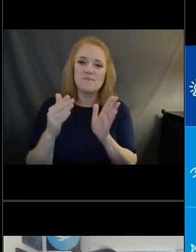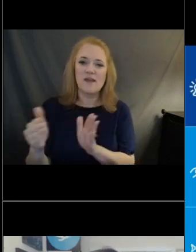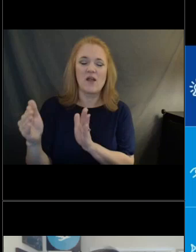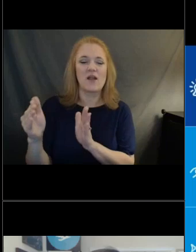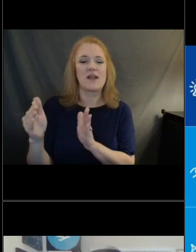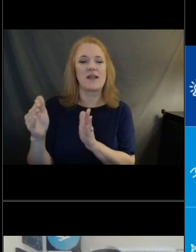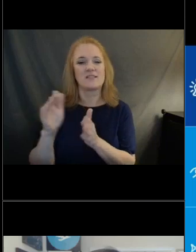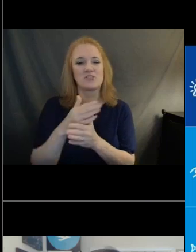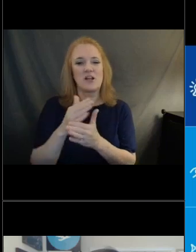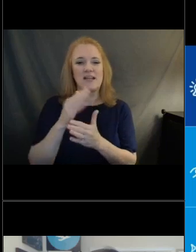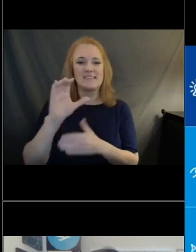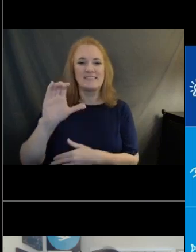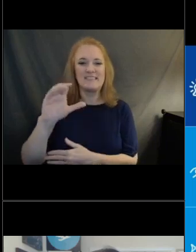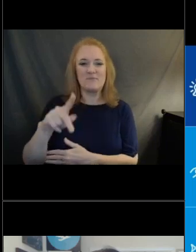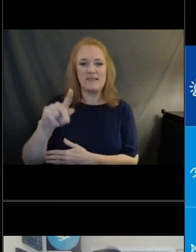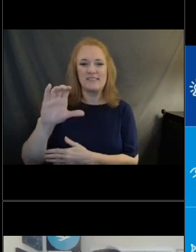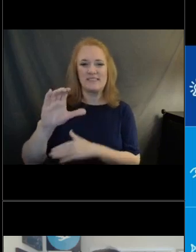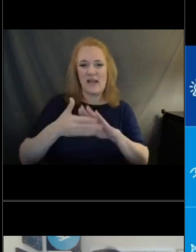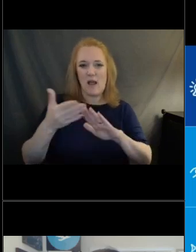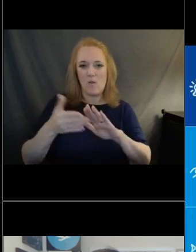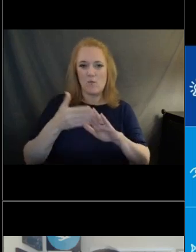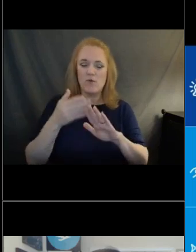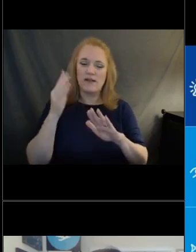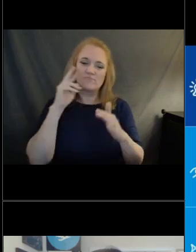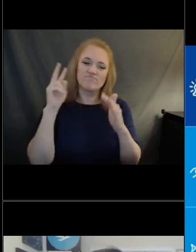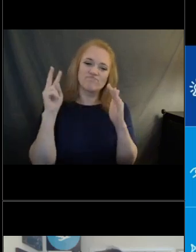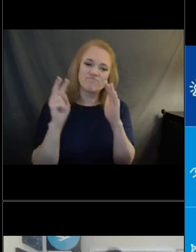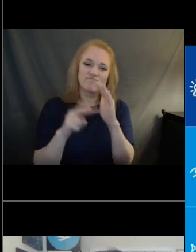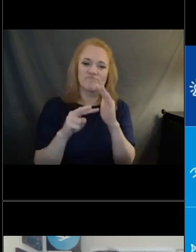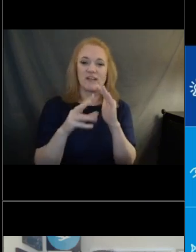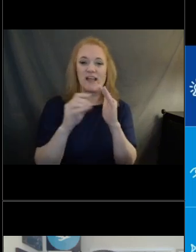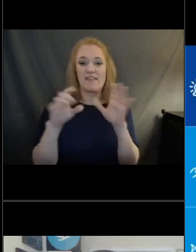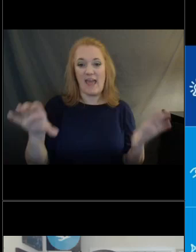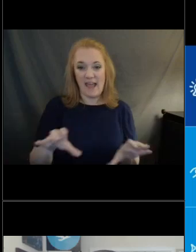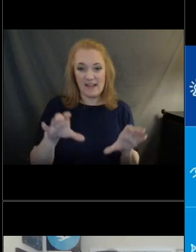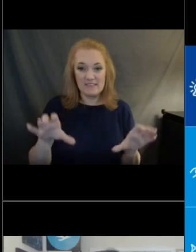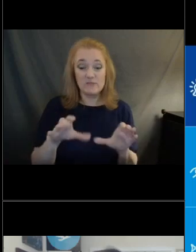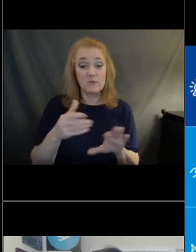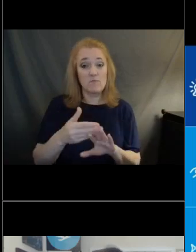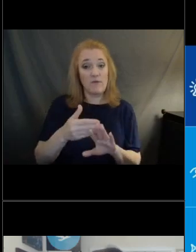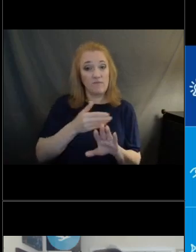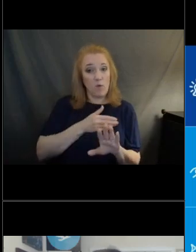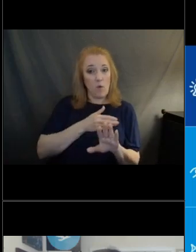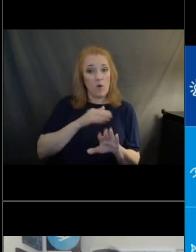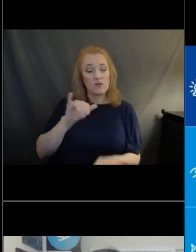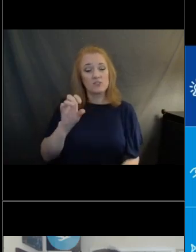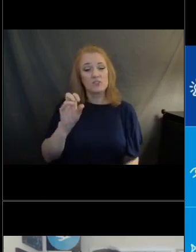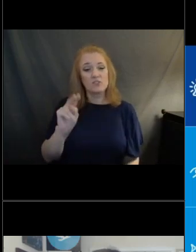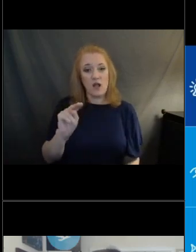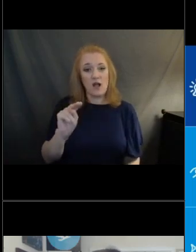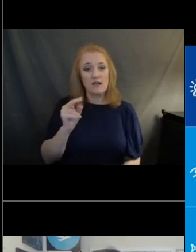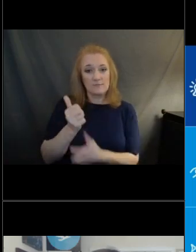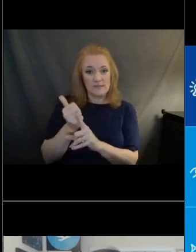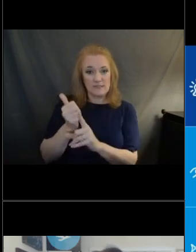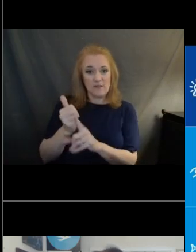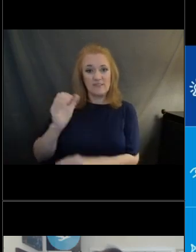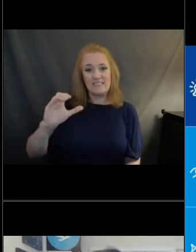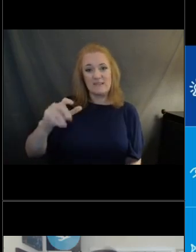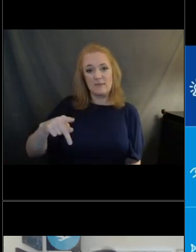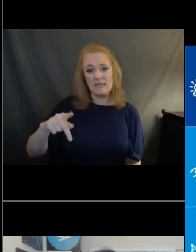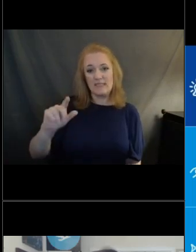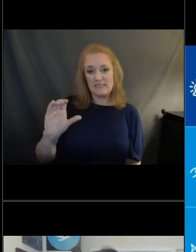CPC operational outlooks and related activities, and prior to this Jon served as the CPC Head of